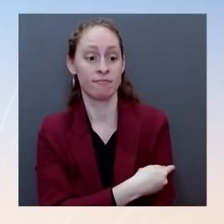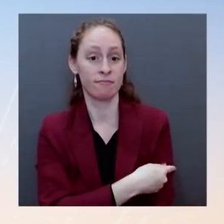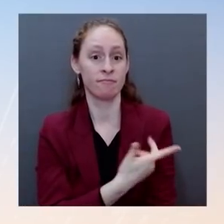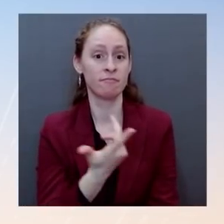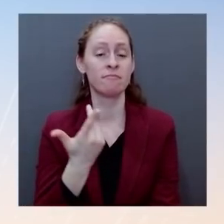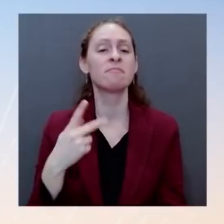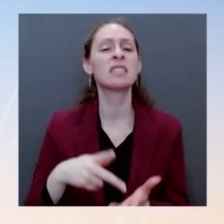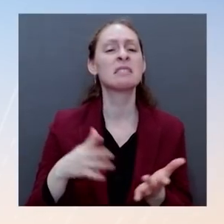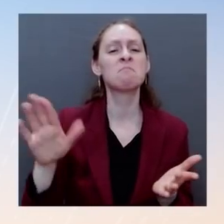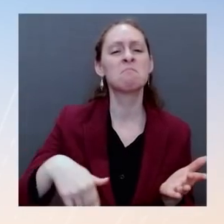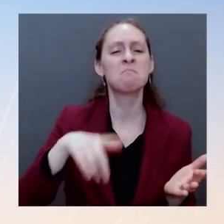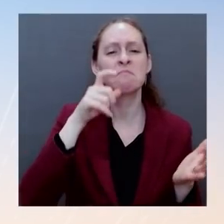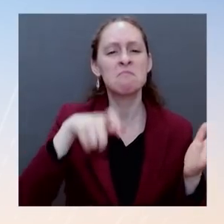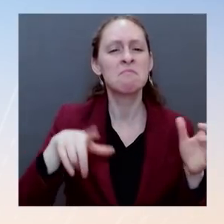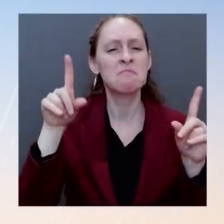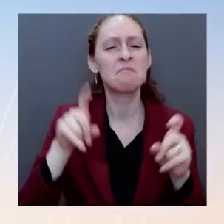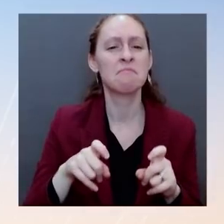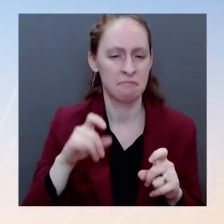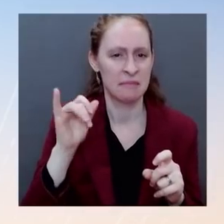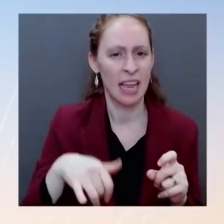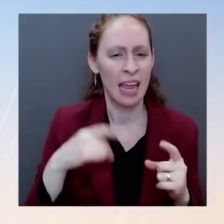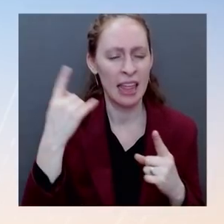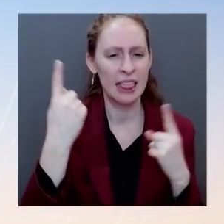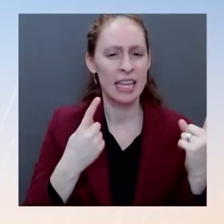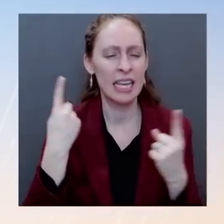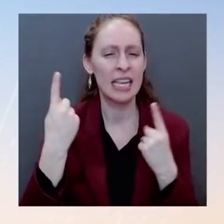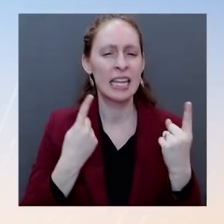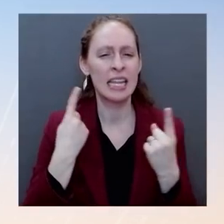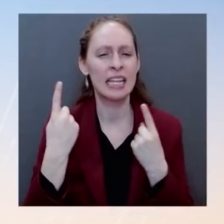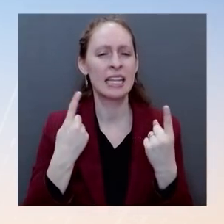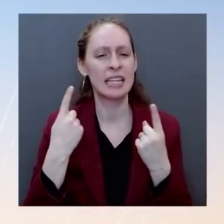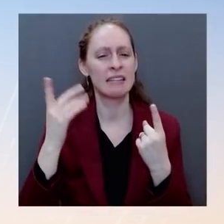Why didn't the administration do what the federal government